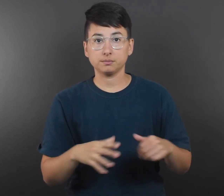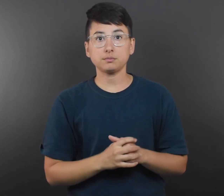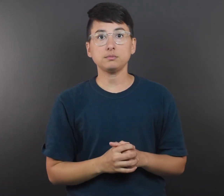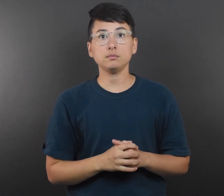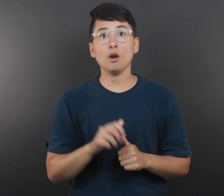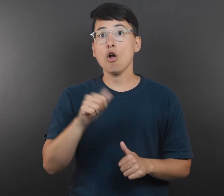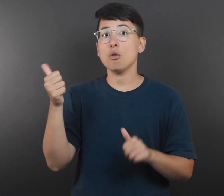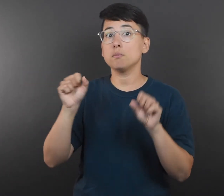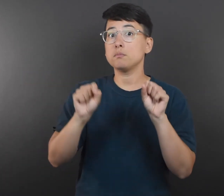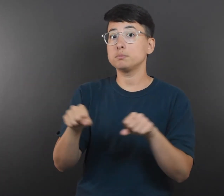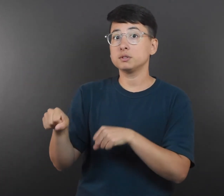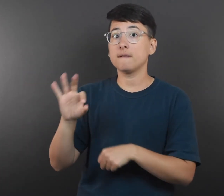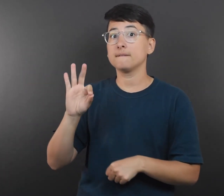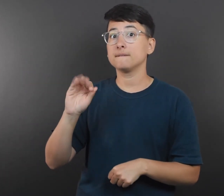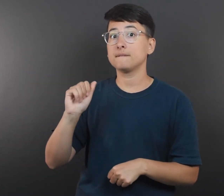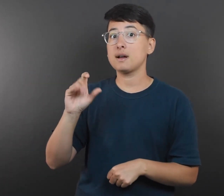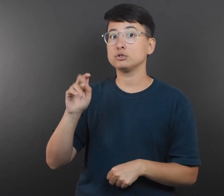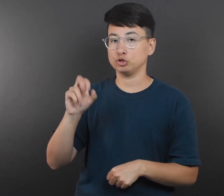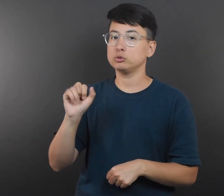other potential factors are being investigated.